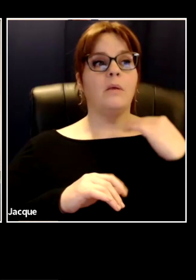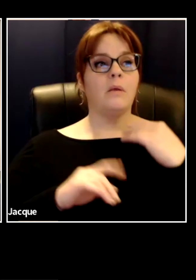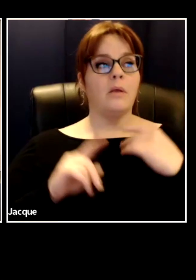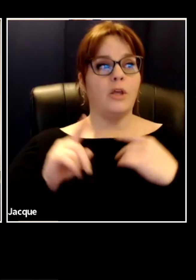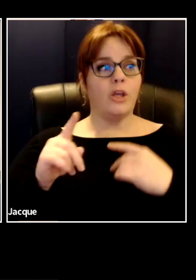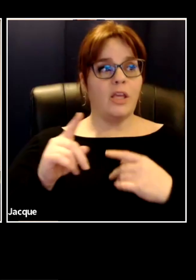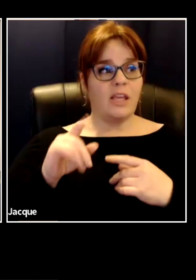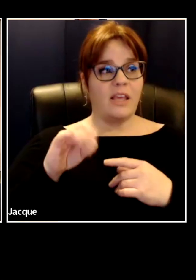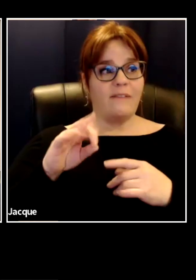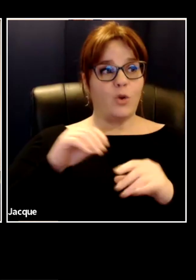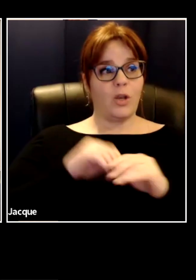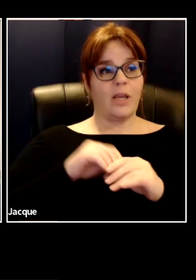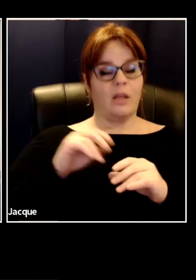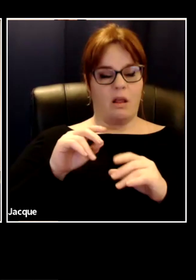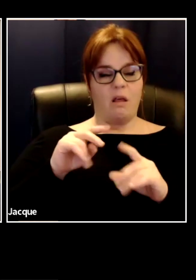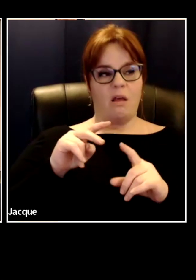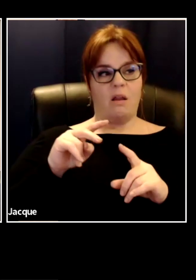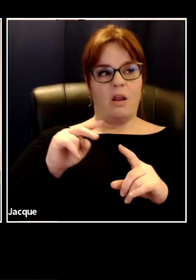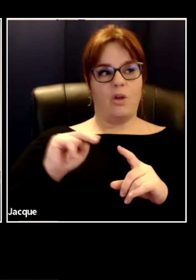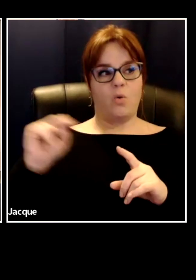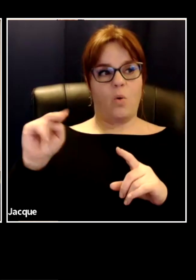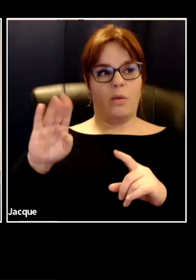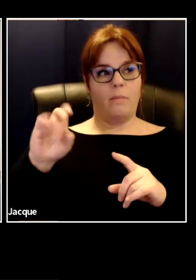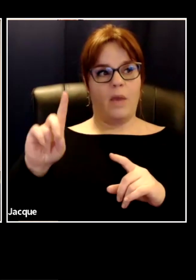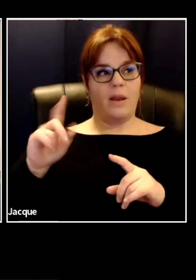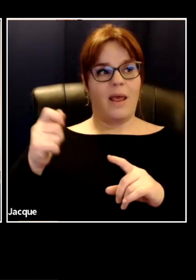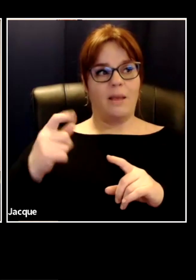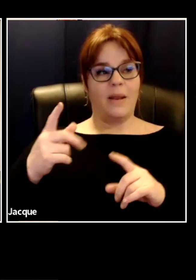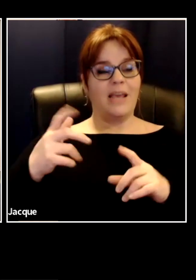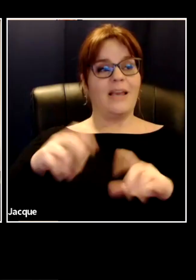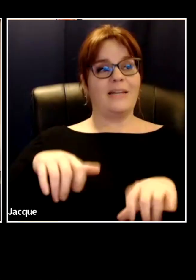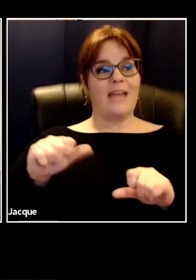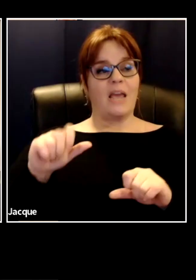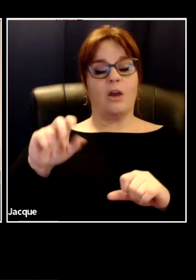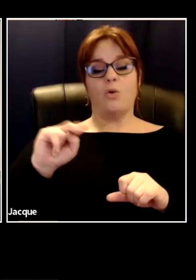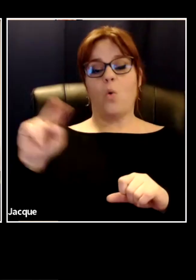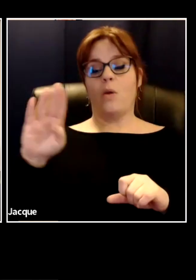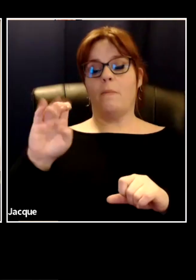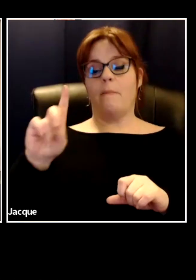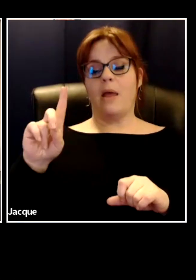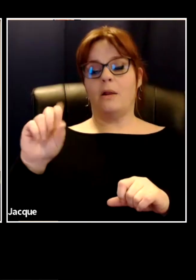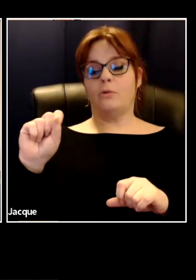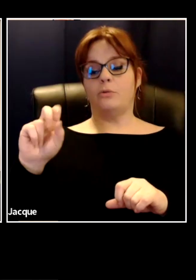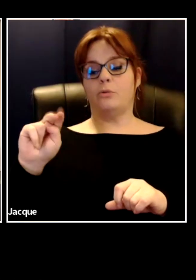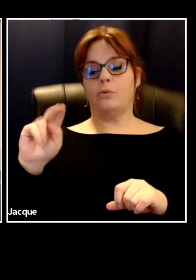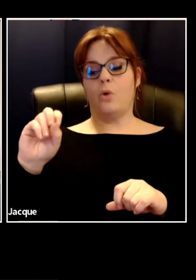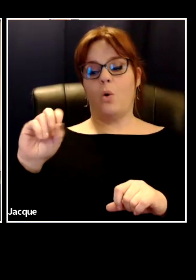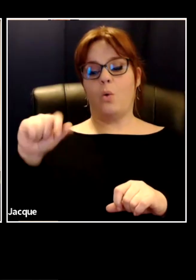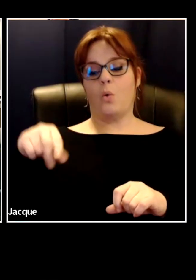anybody can take Northbend's Nisqually Valley transportation. It's not eligibility restricted.